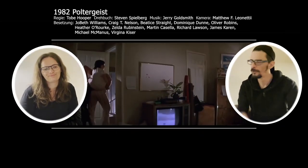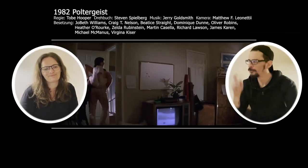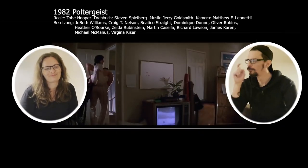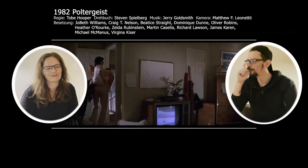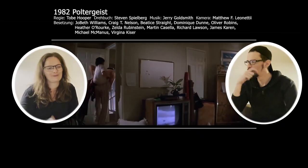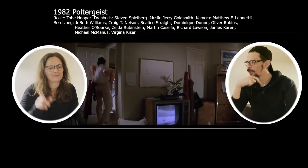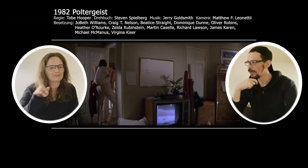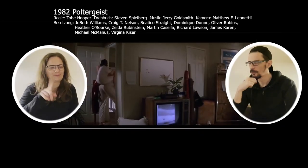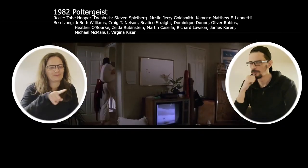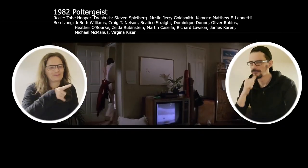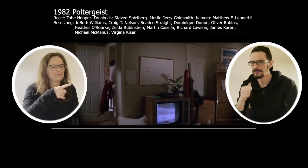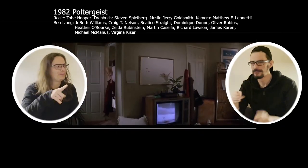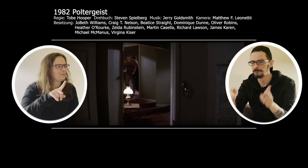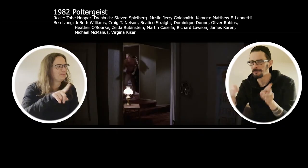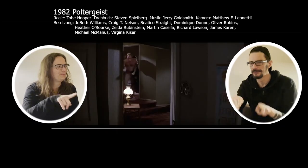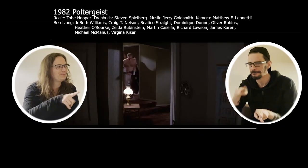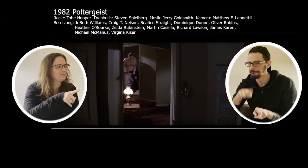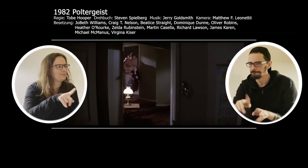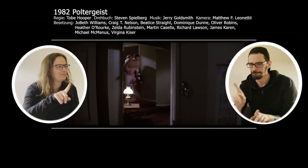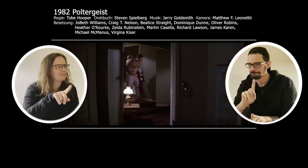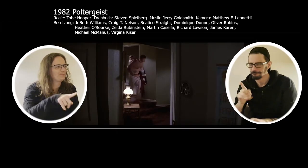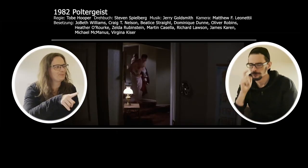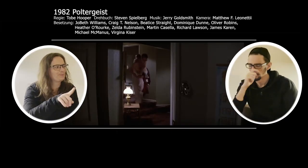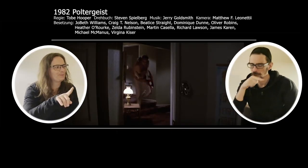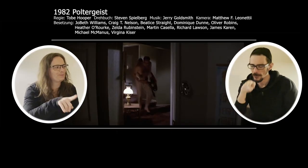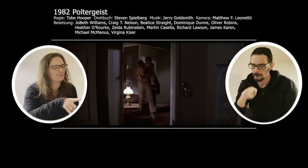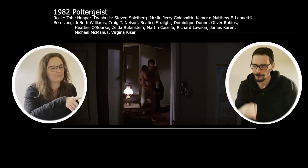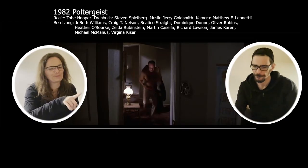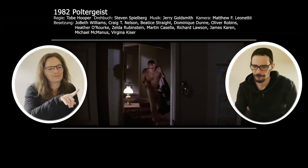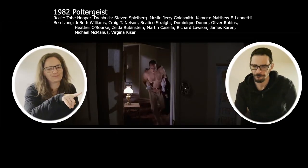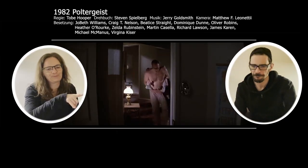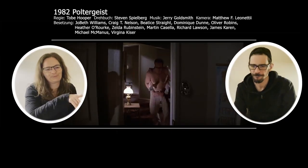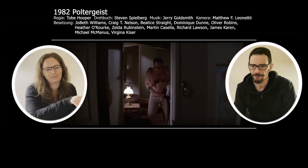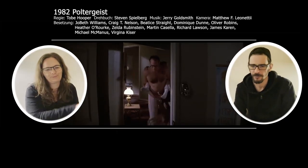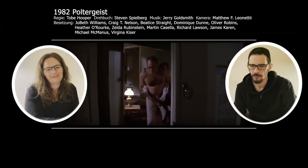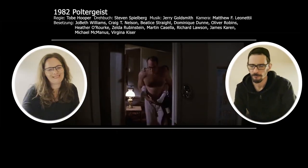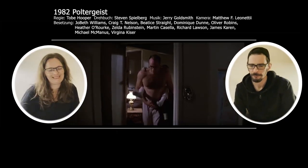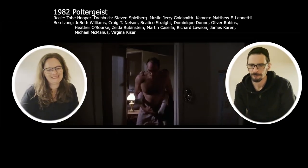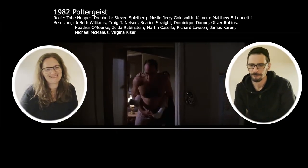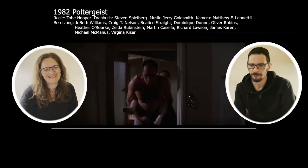Clever of the father! This way the son doesn't sleep in the marital bed. And they stumble back into the children's room.